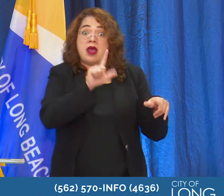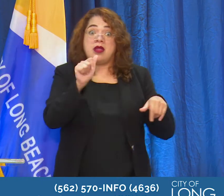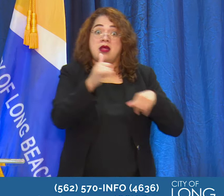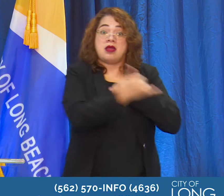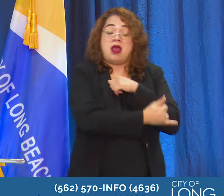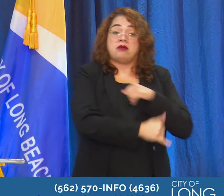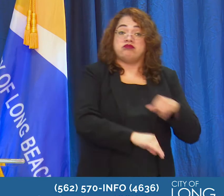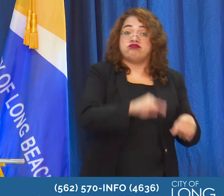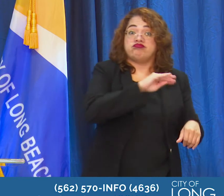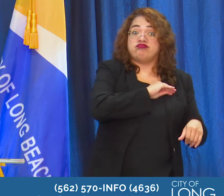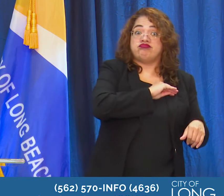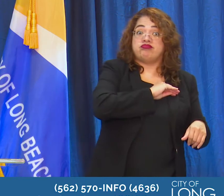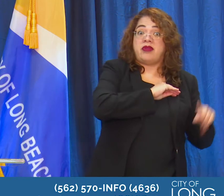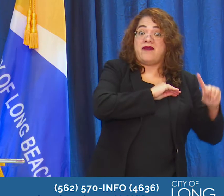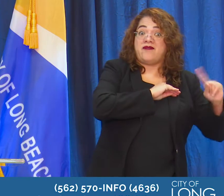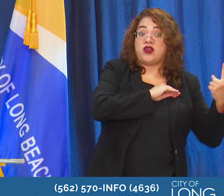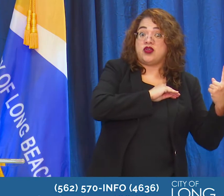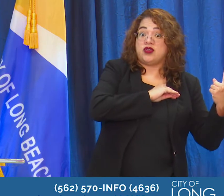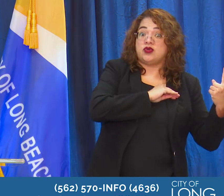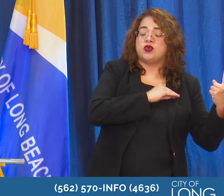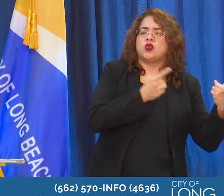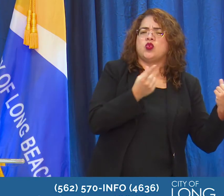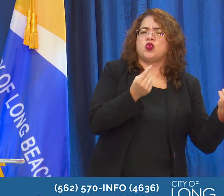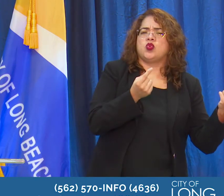It probably would be a joint discussion and decision